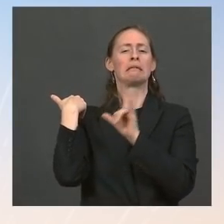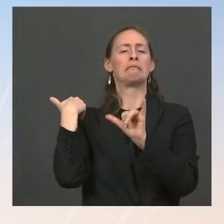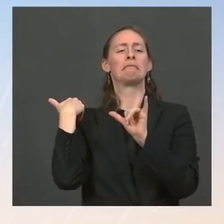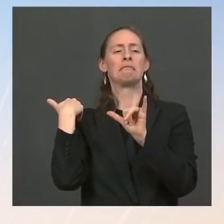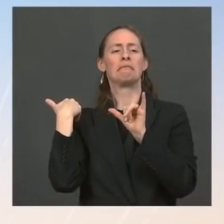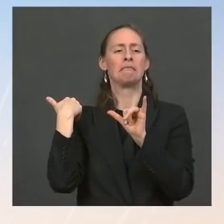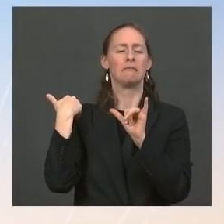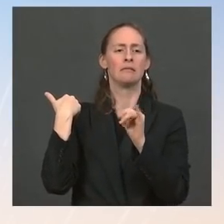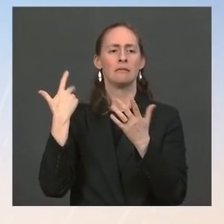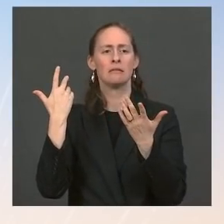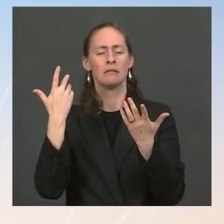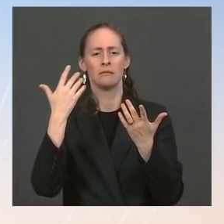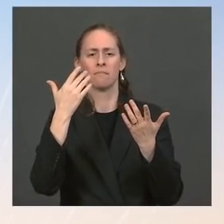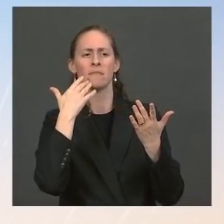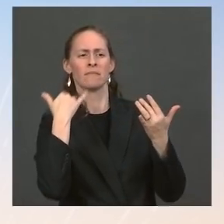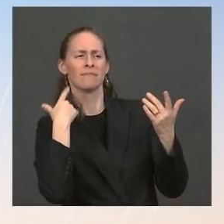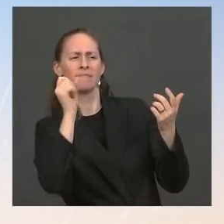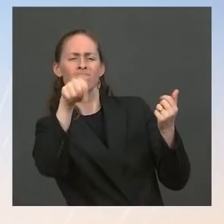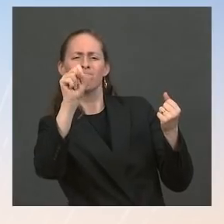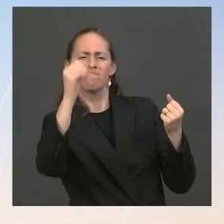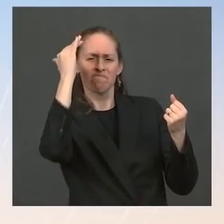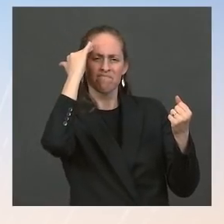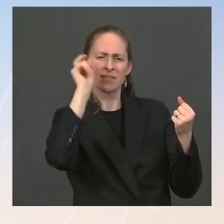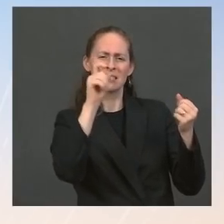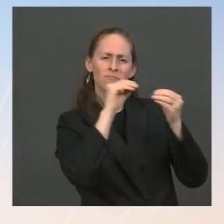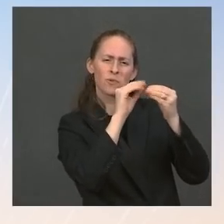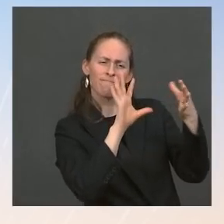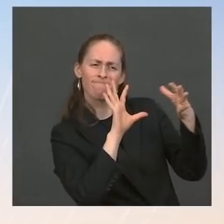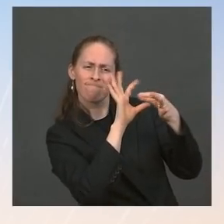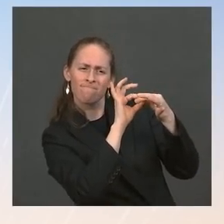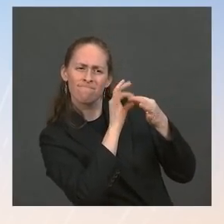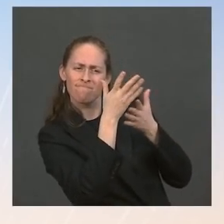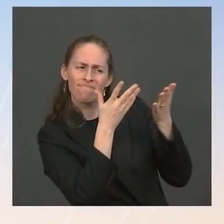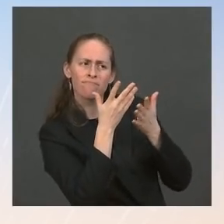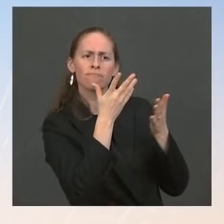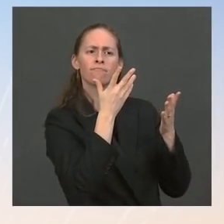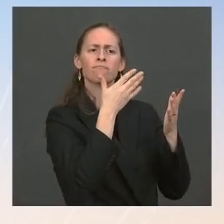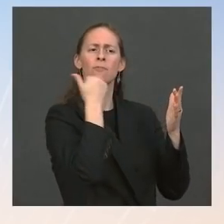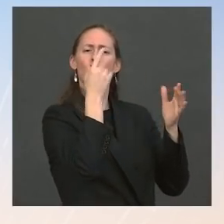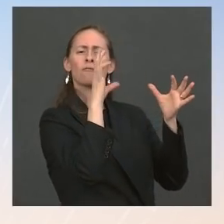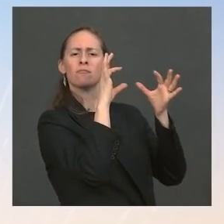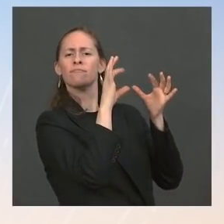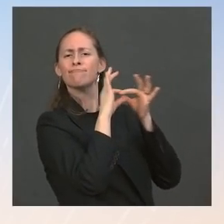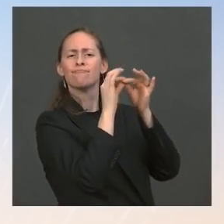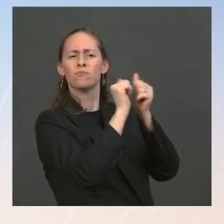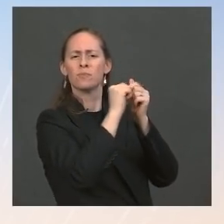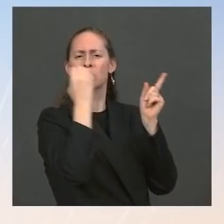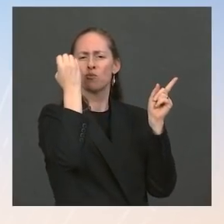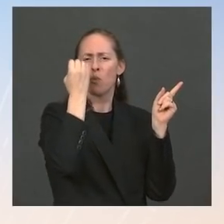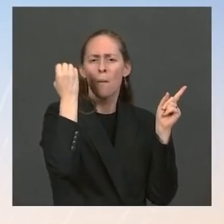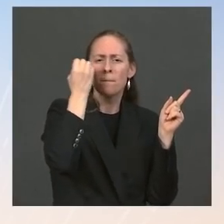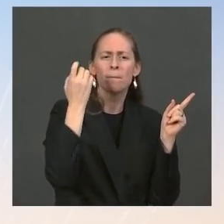our relationships, coordinating with Europeans and other key partners in the world on how we're approaching this relationship.